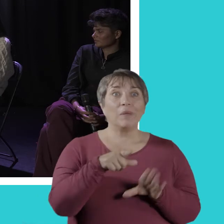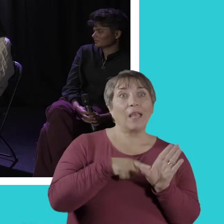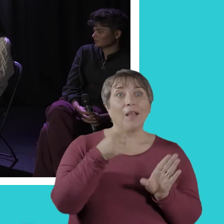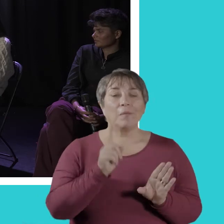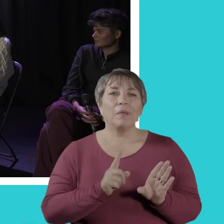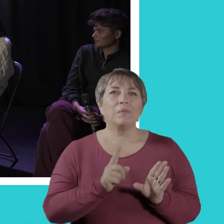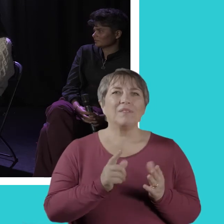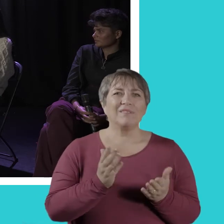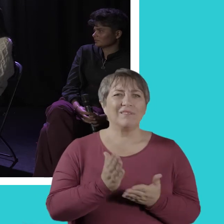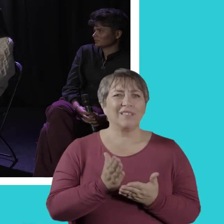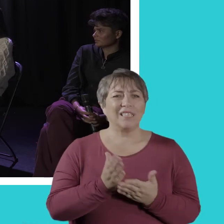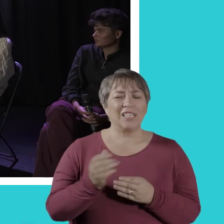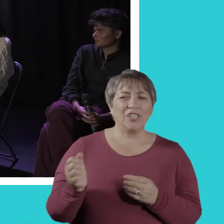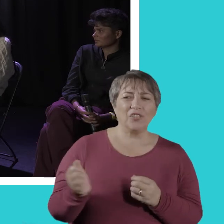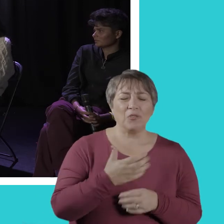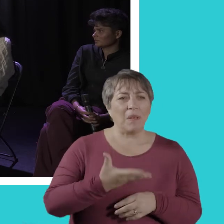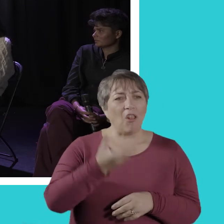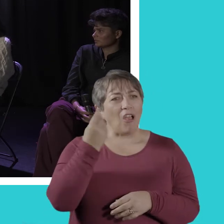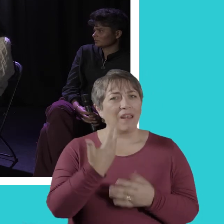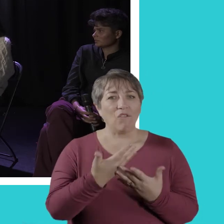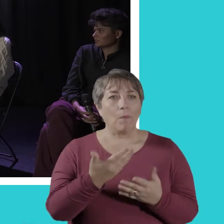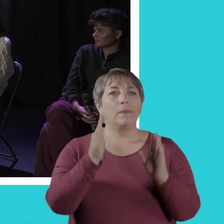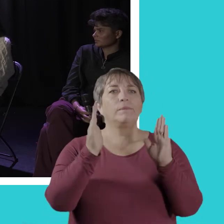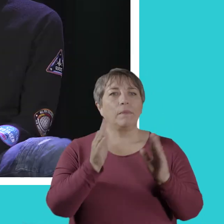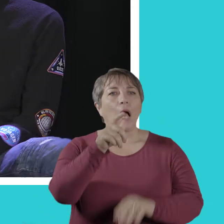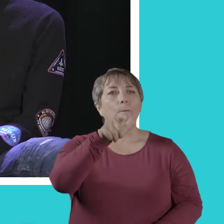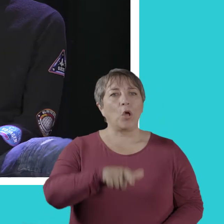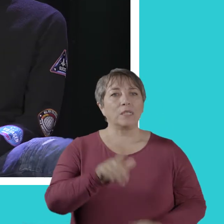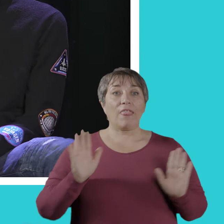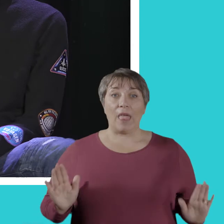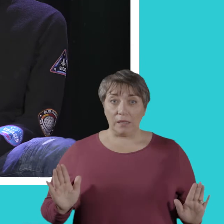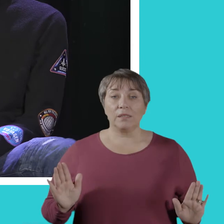just a person. And these weird words we attach to things and like especially youth policy sector